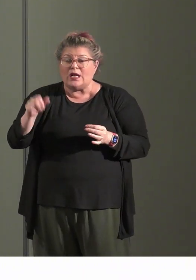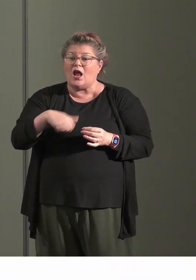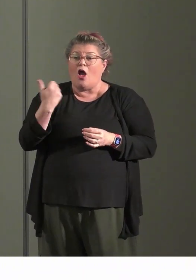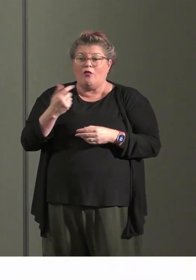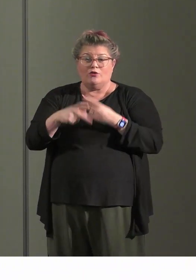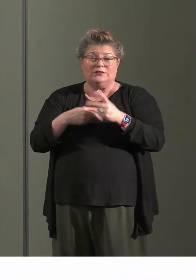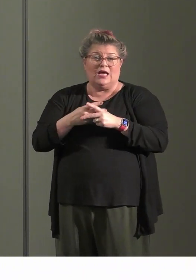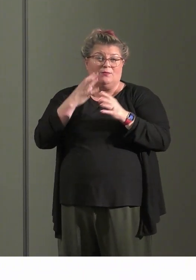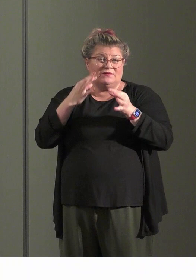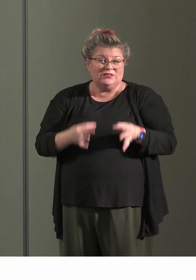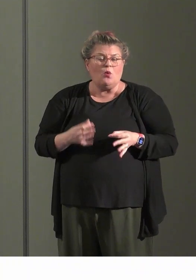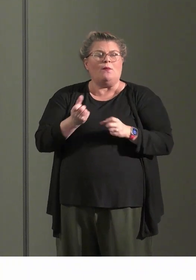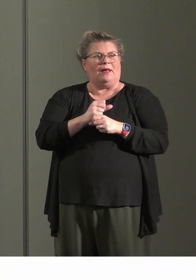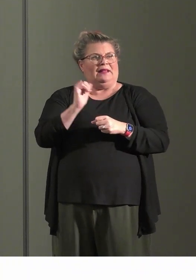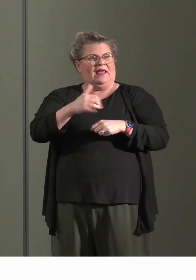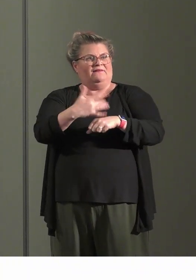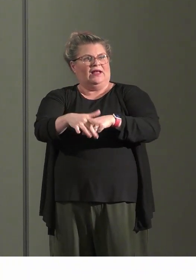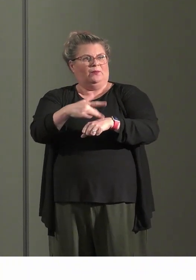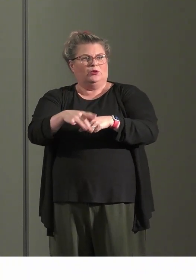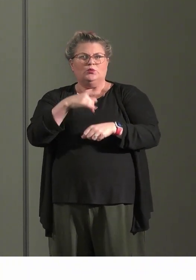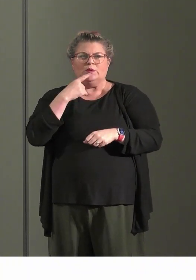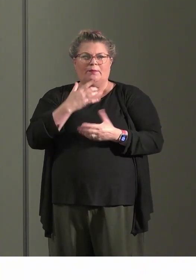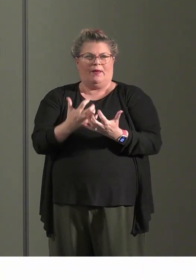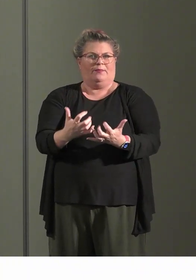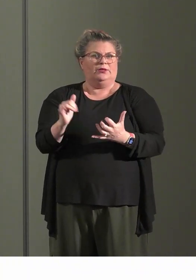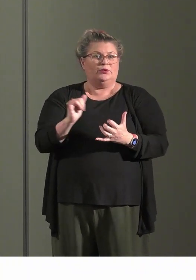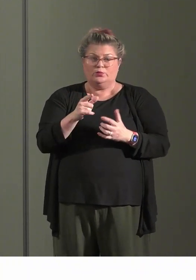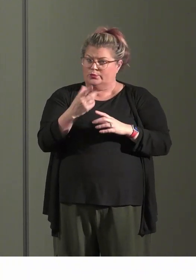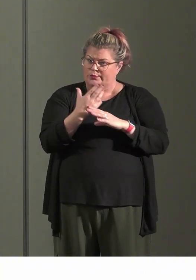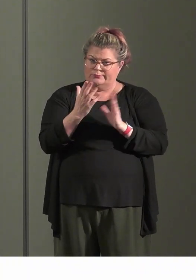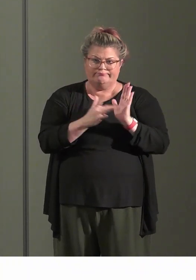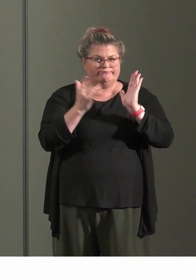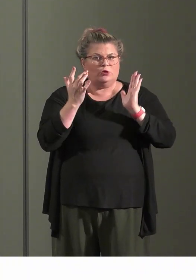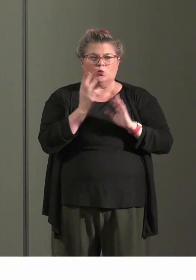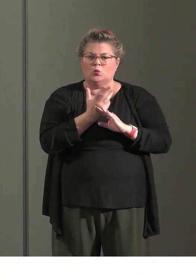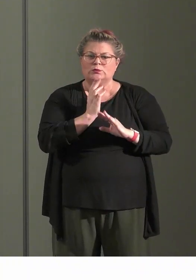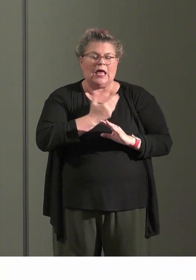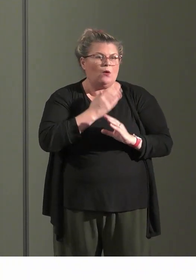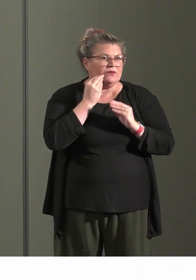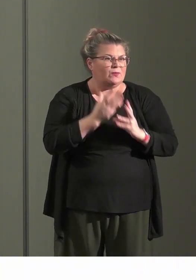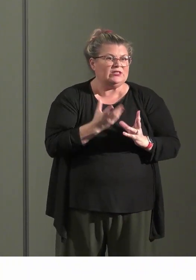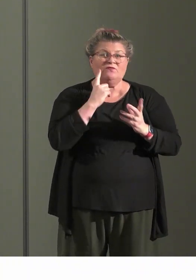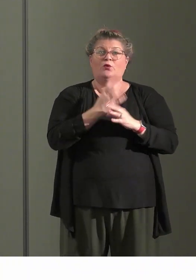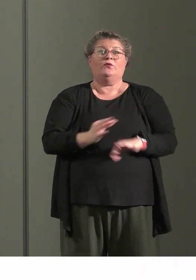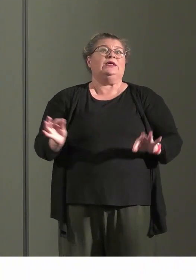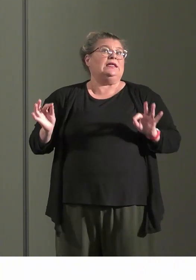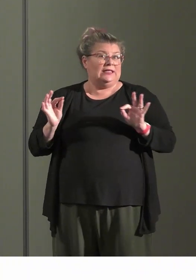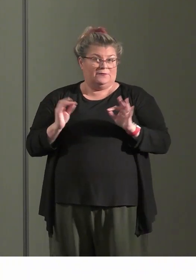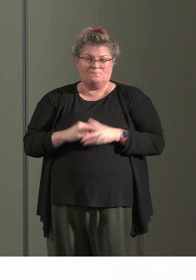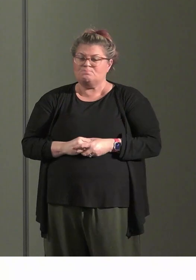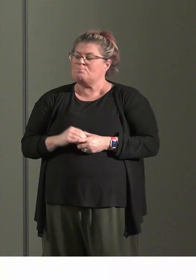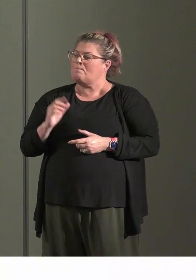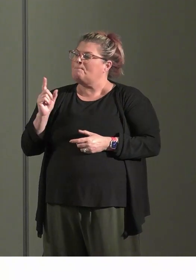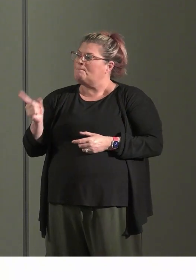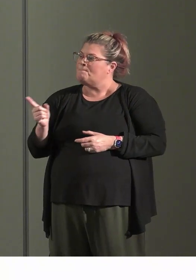it available to the public for free. >> DAVE: Finally, what products and